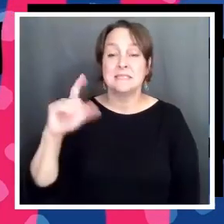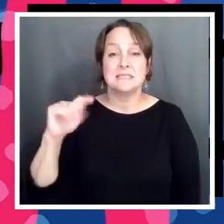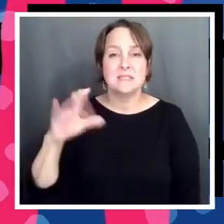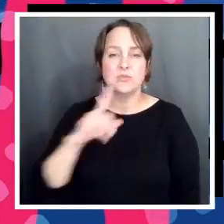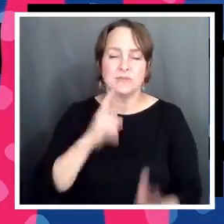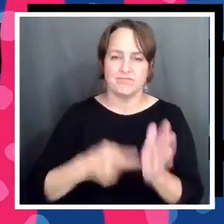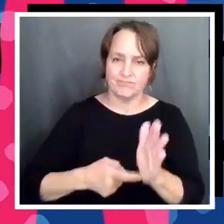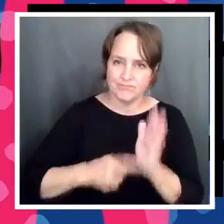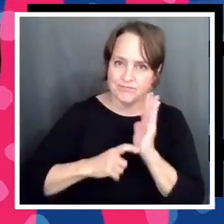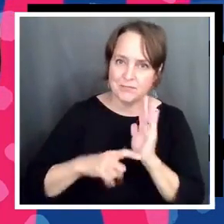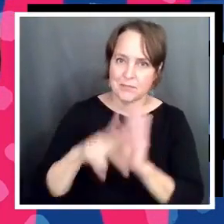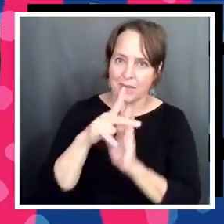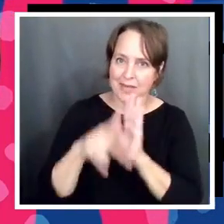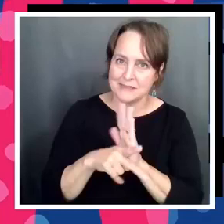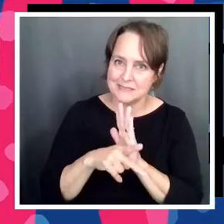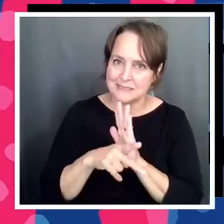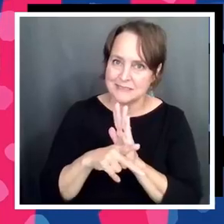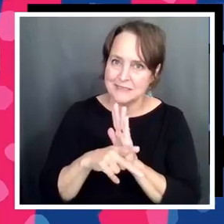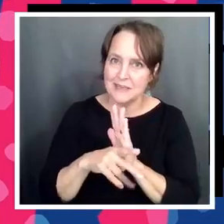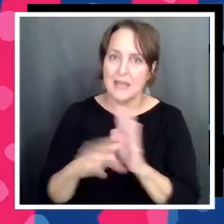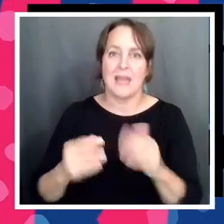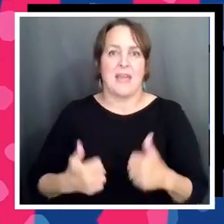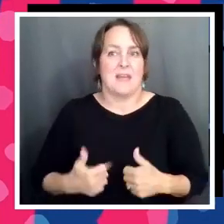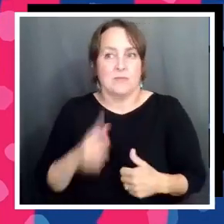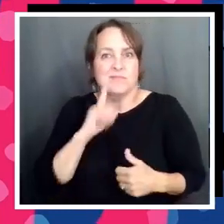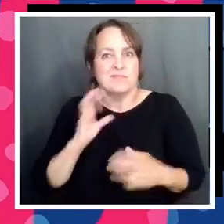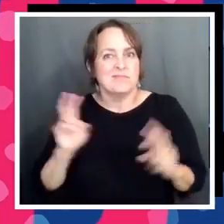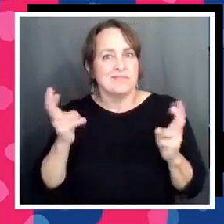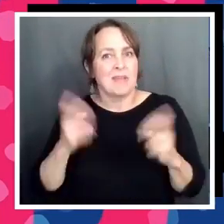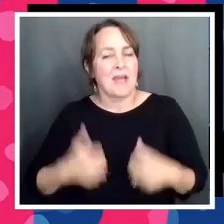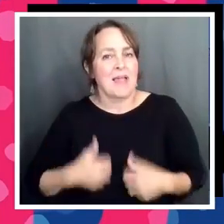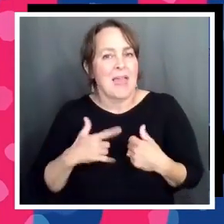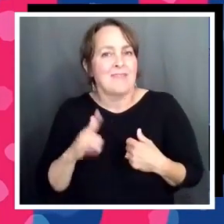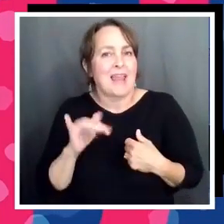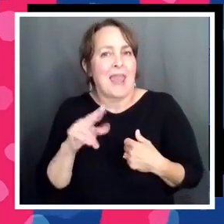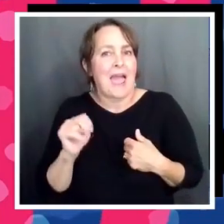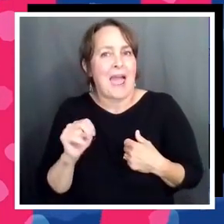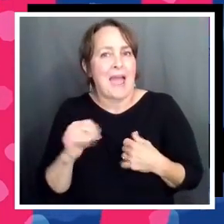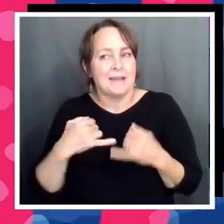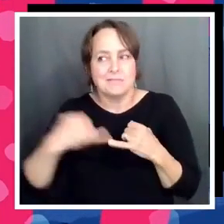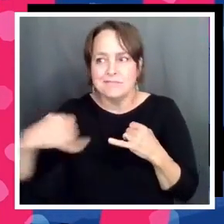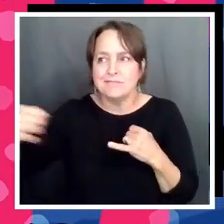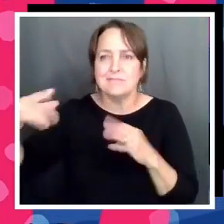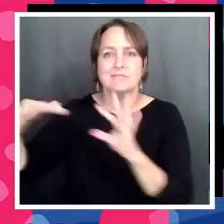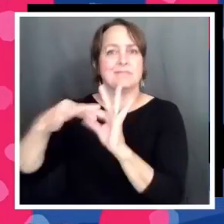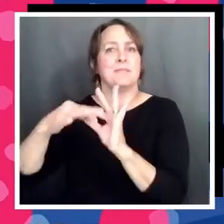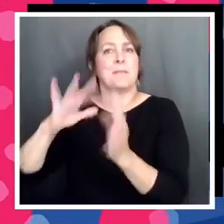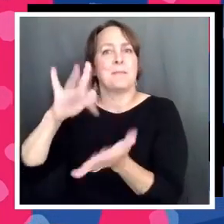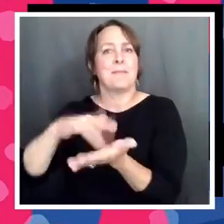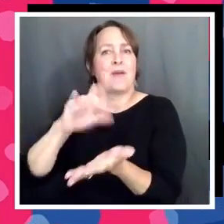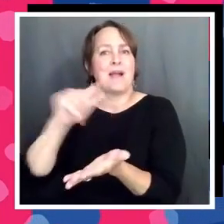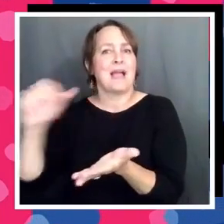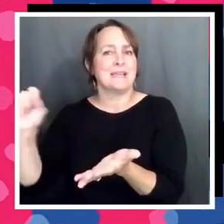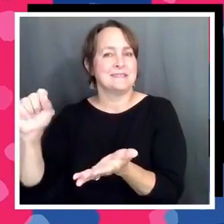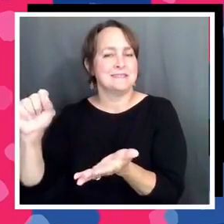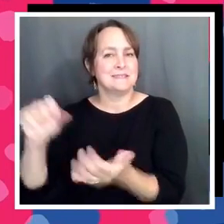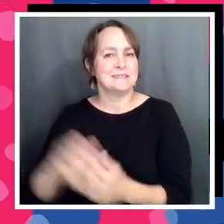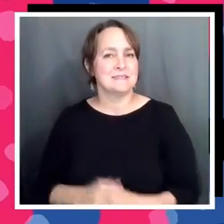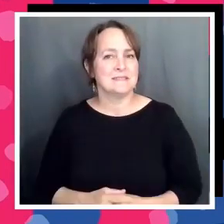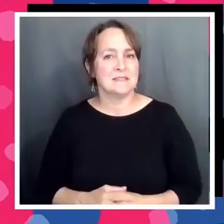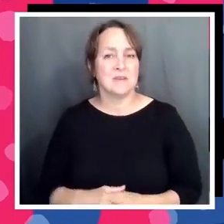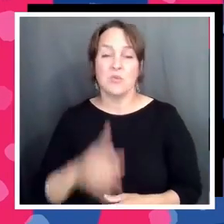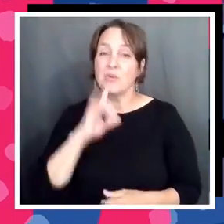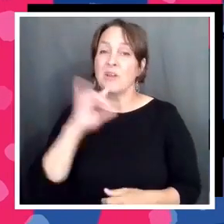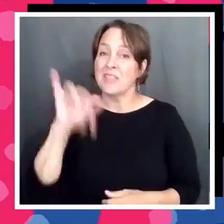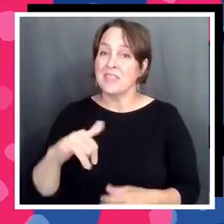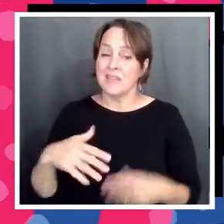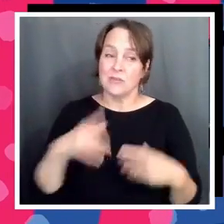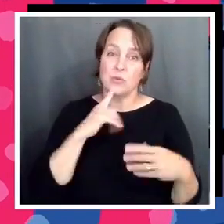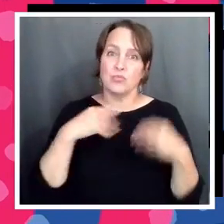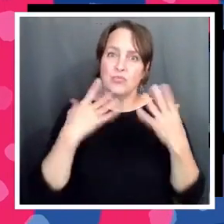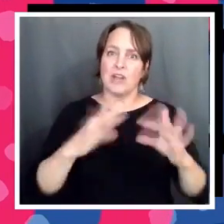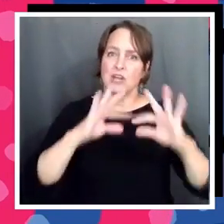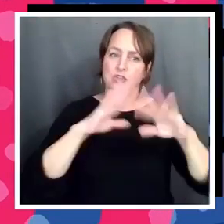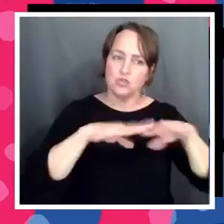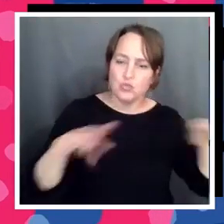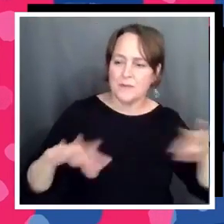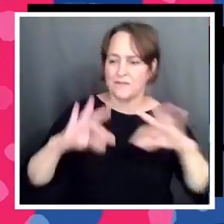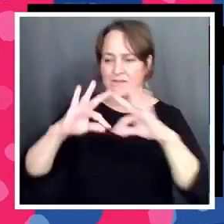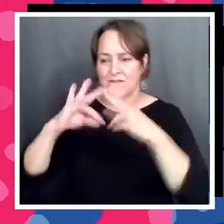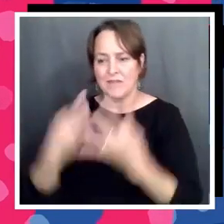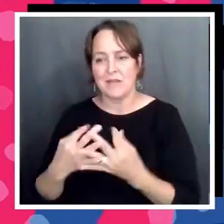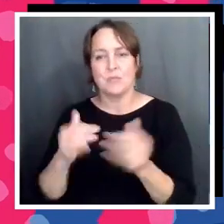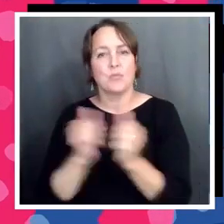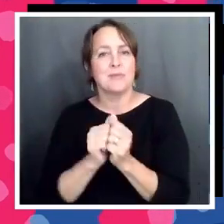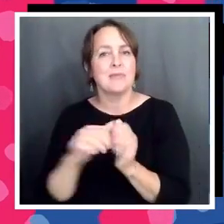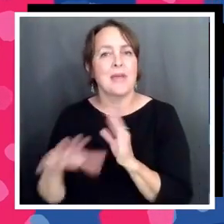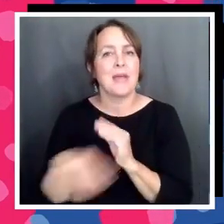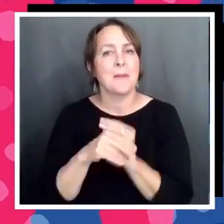EXPANDED AND IMPROVED CHILD TAX